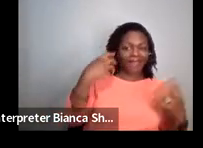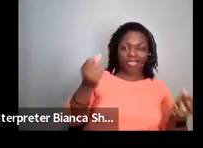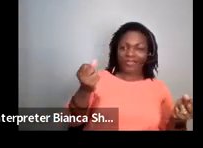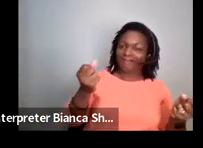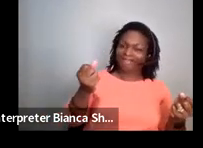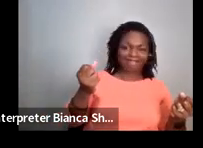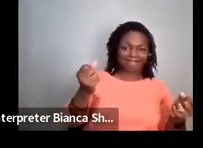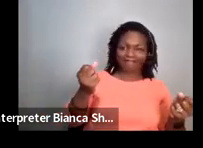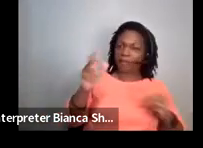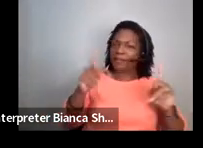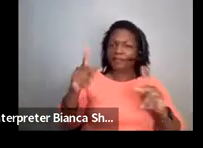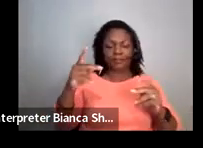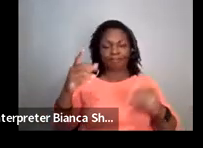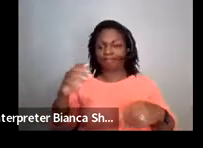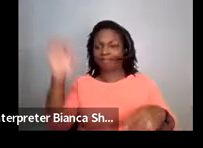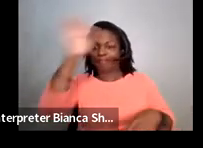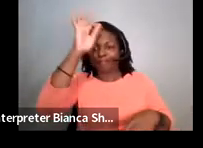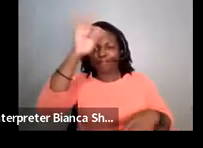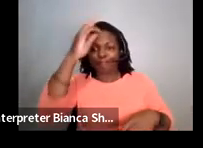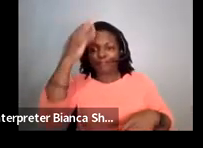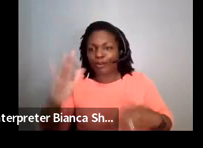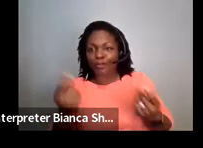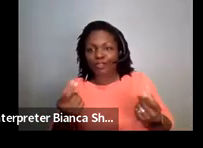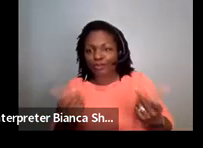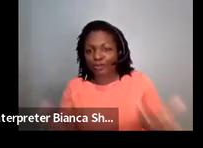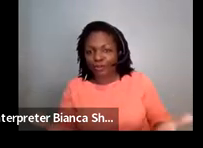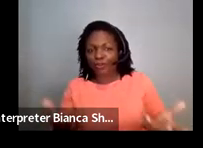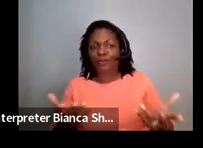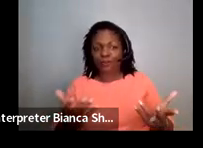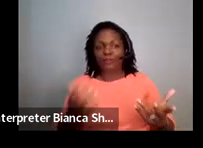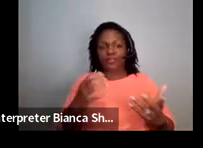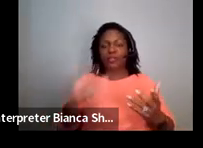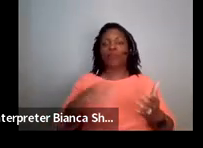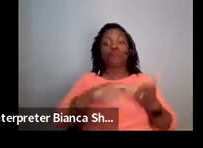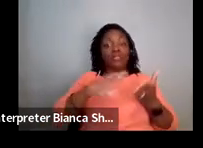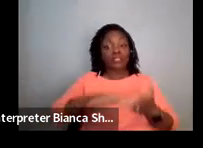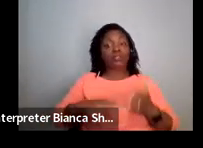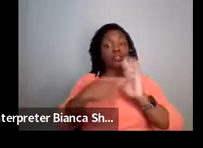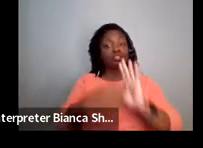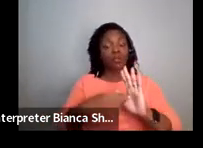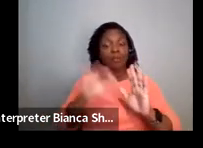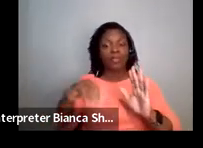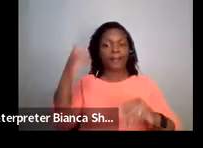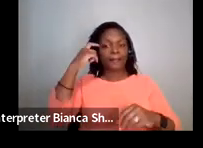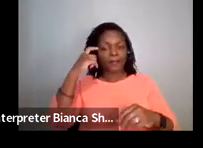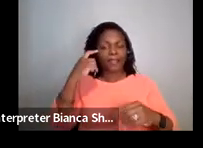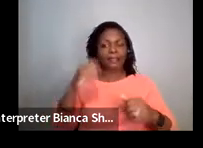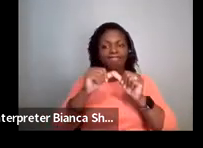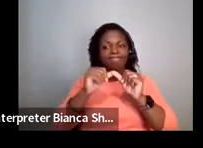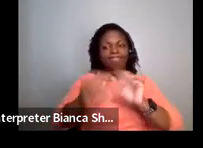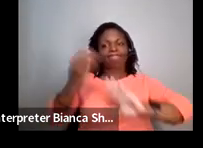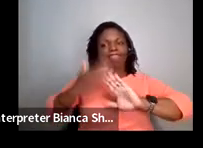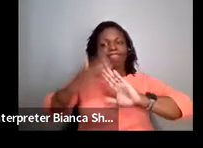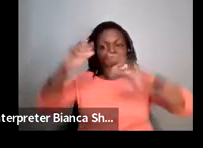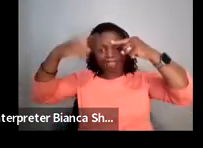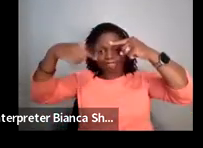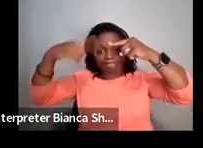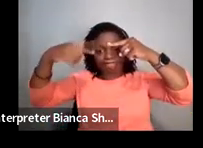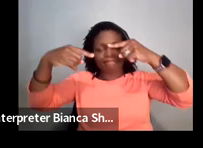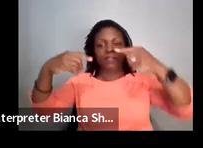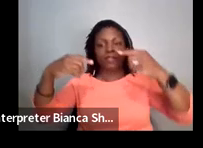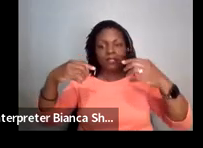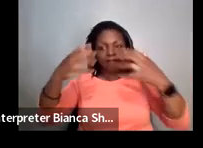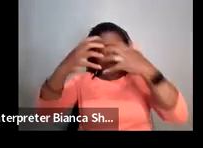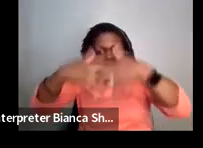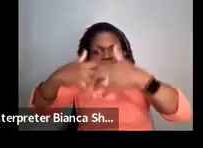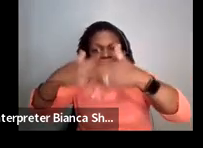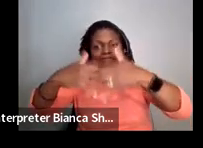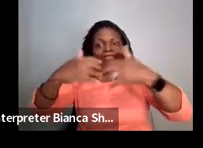Research shows that keeping our brain active and vital, really increases its ability to withstand these types of diseases.